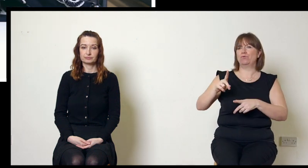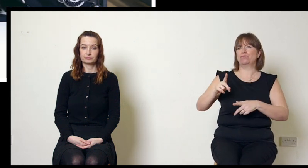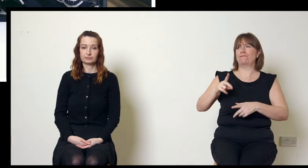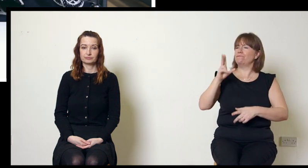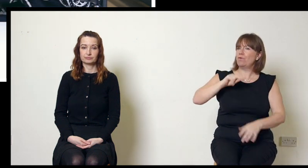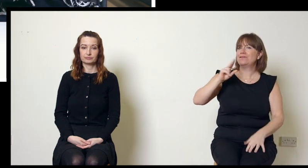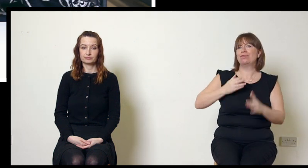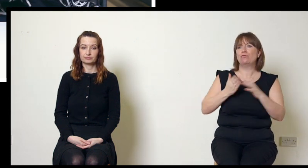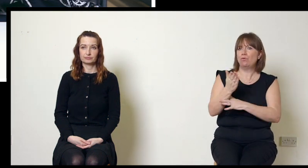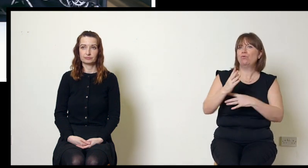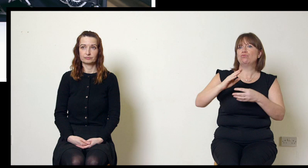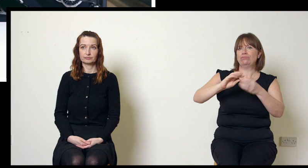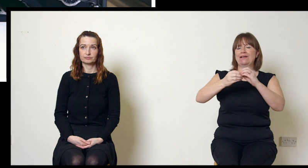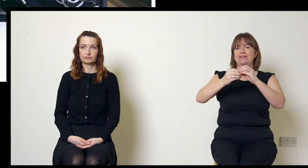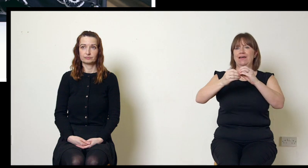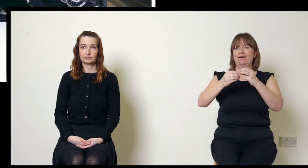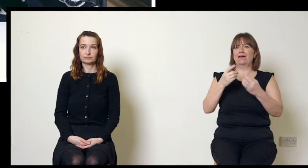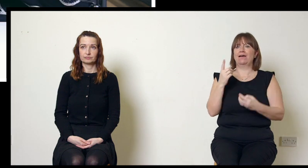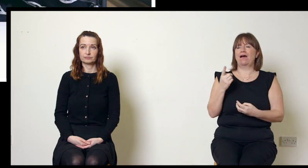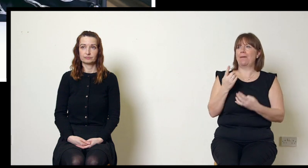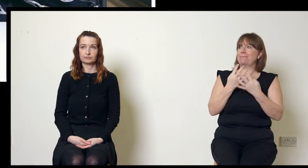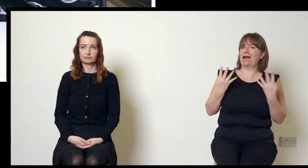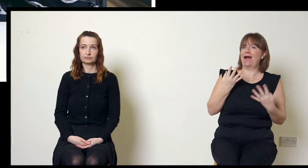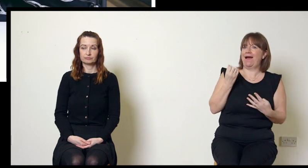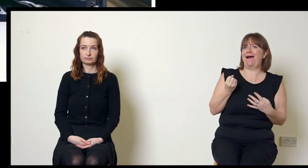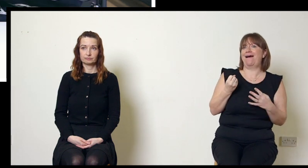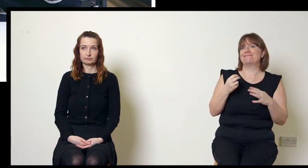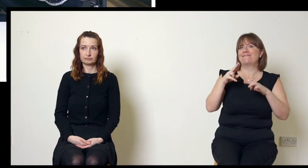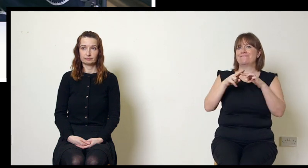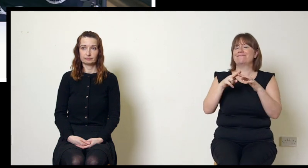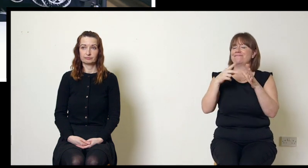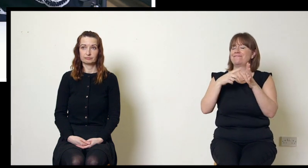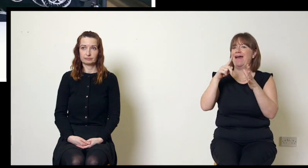So, as Keely mentioned, the panel chose Fae Kilburn, who's a multidisciplinary